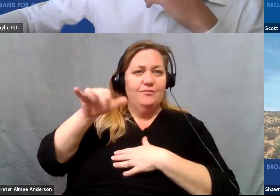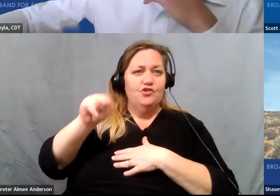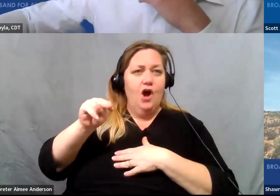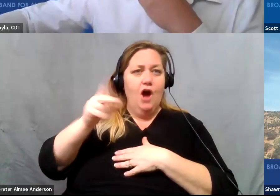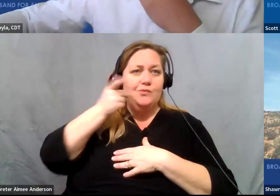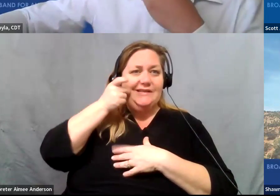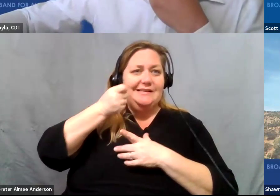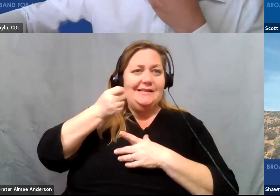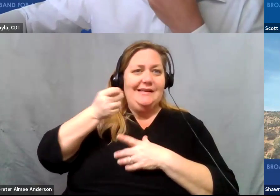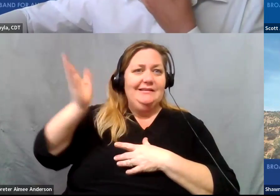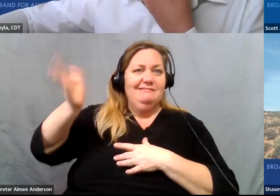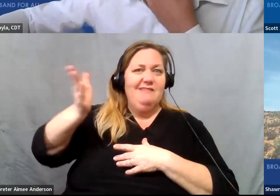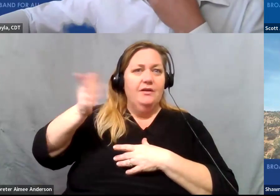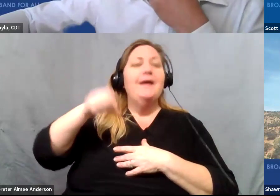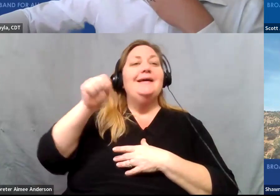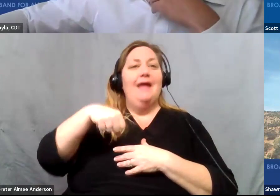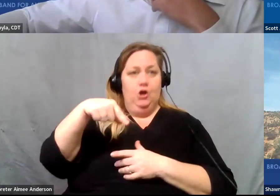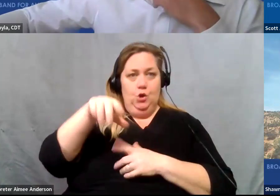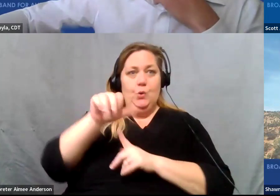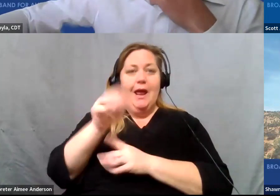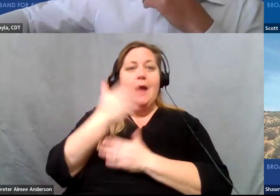Yeah, exactly. So, this is a question to answer portion for